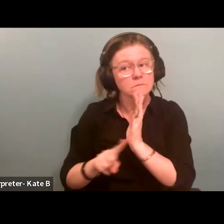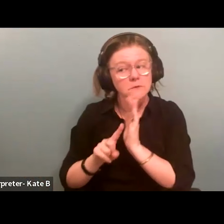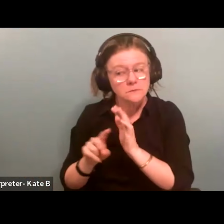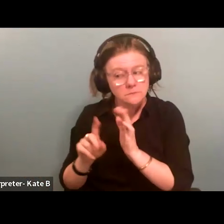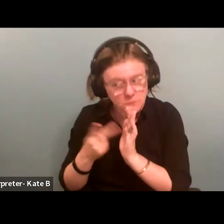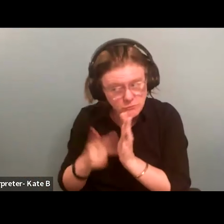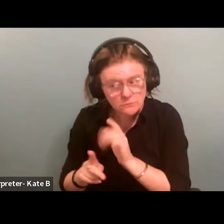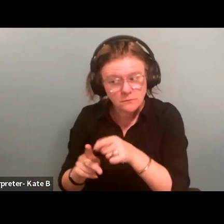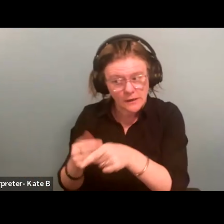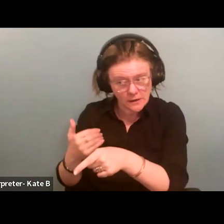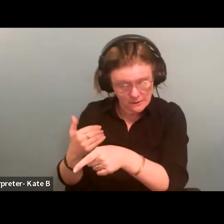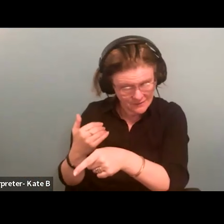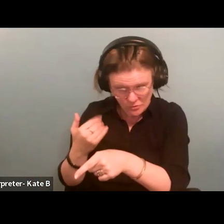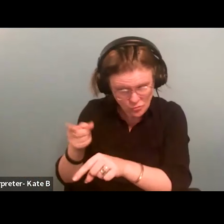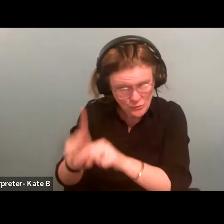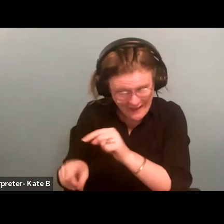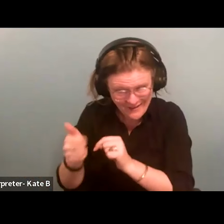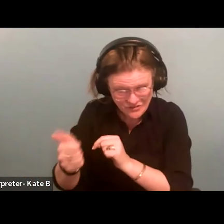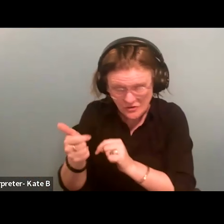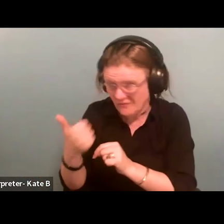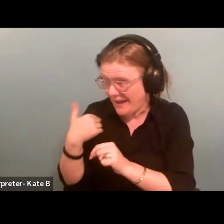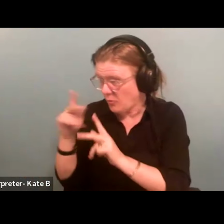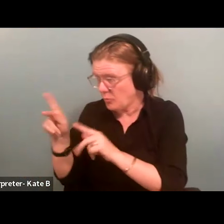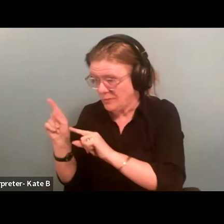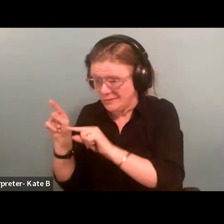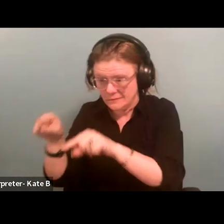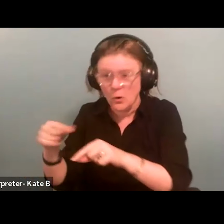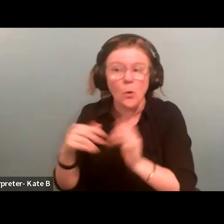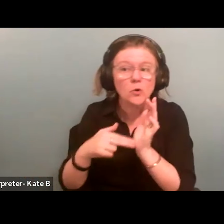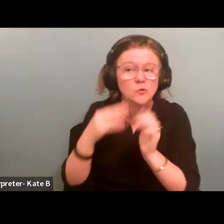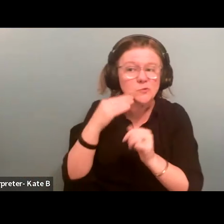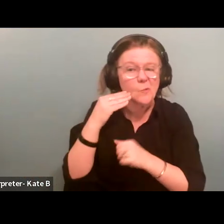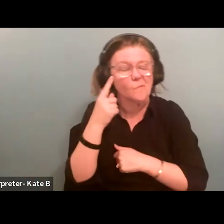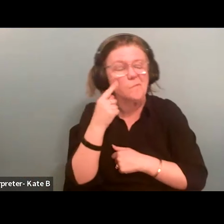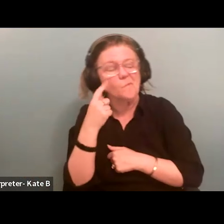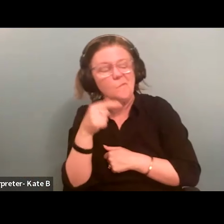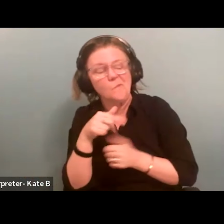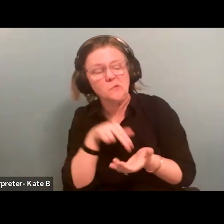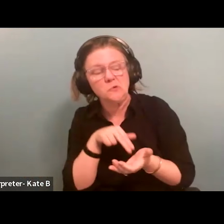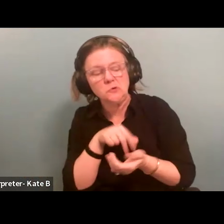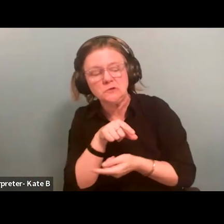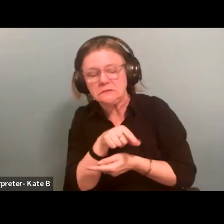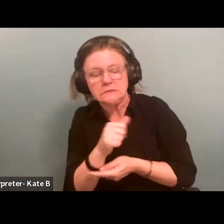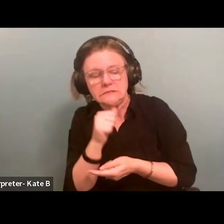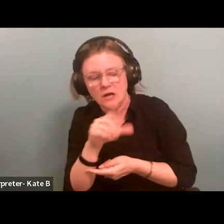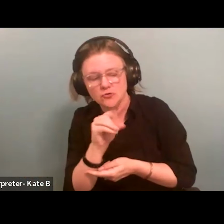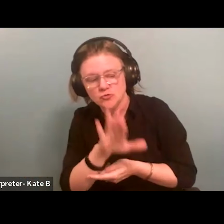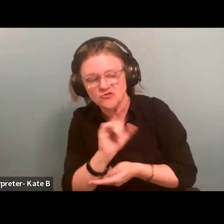that those facilities and those caretakers are doing what they need to, which is why they are mandatory reporters.